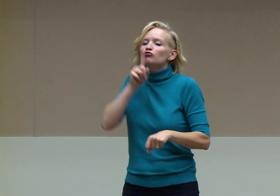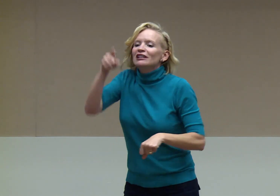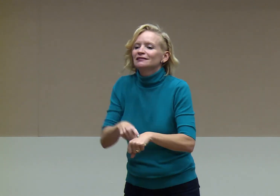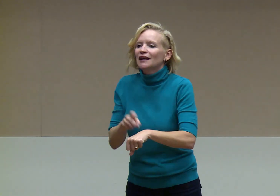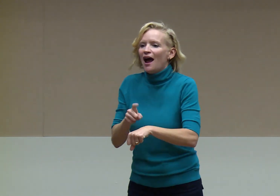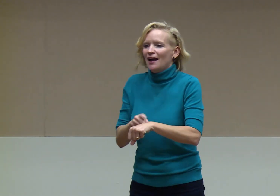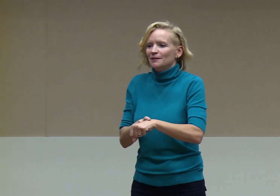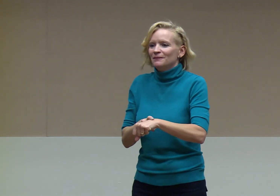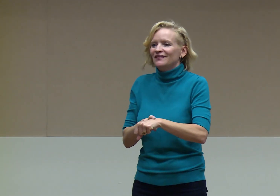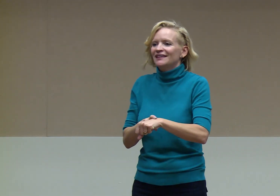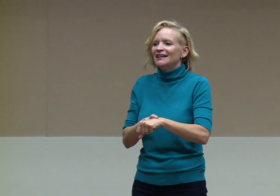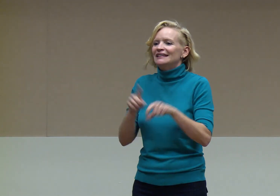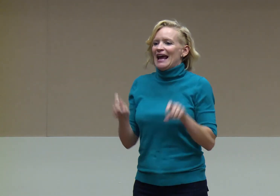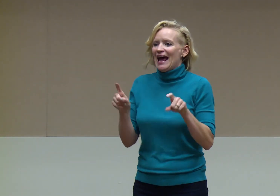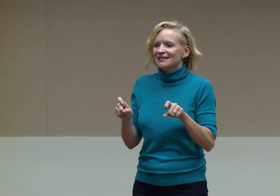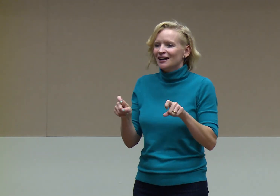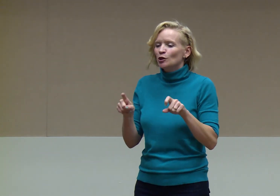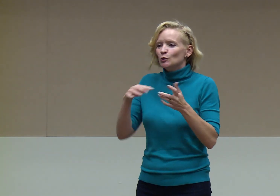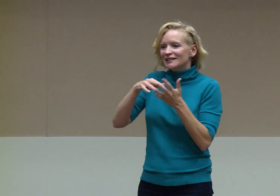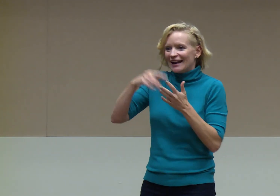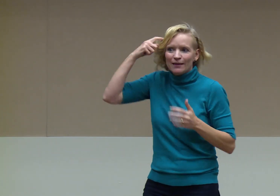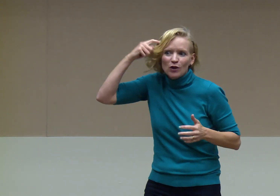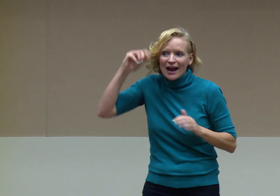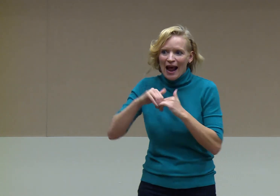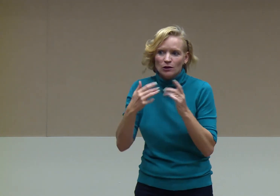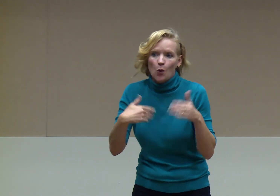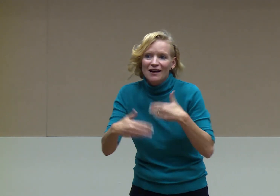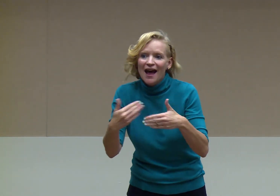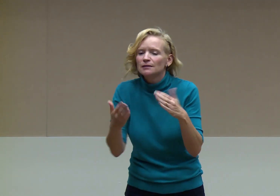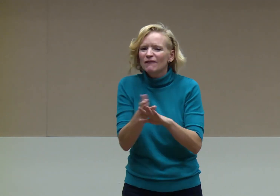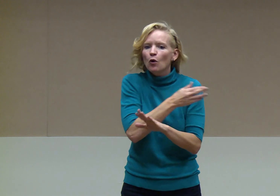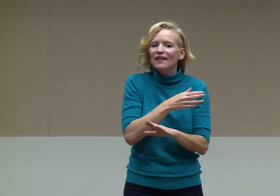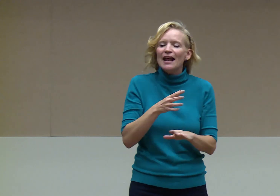who used real time testing to study the brain